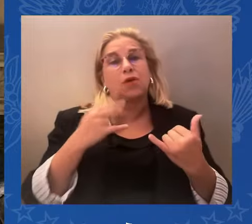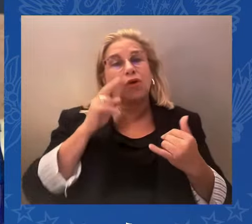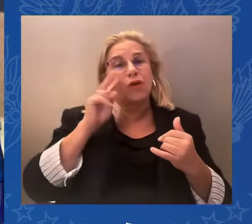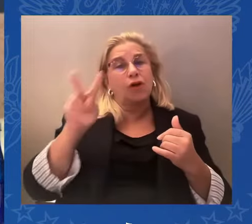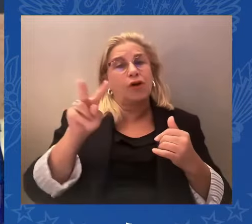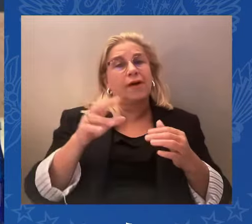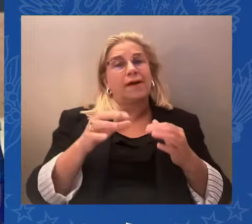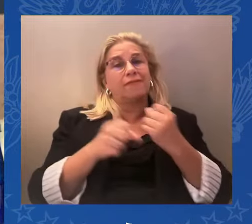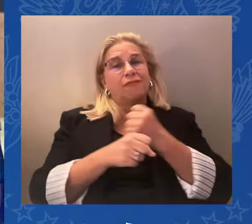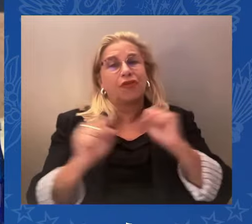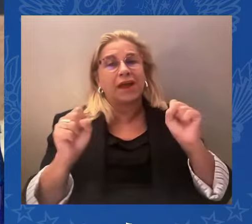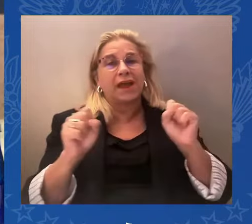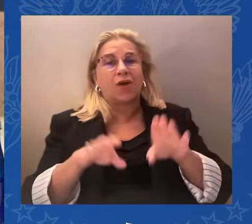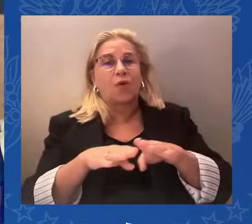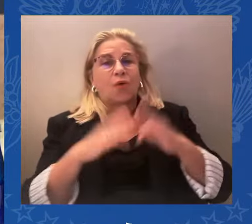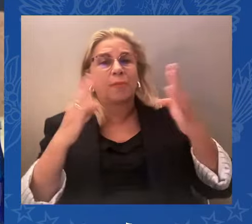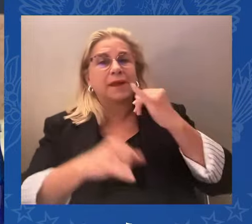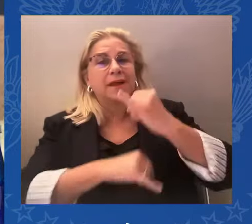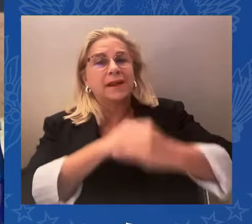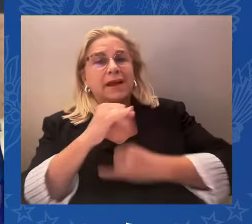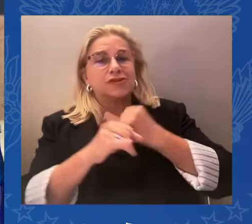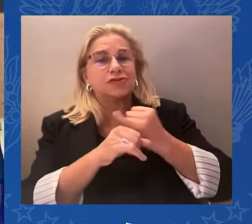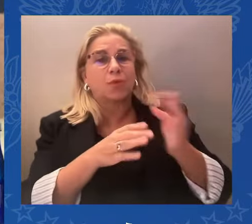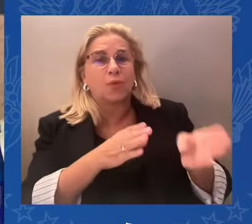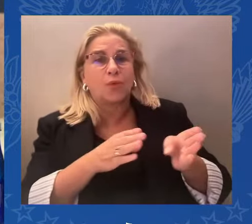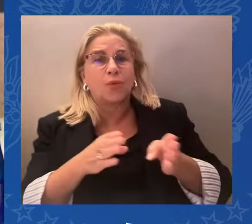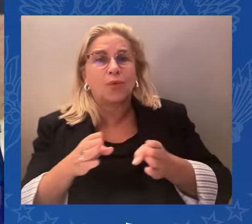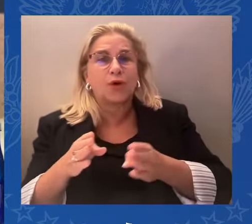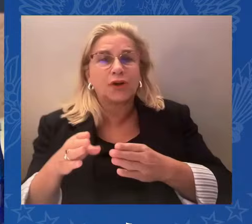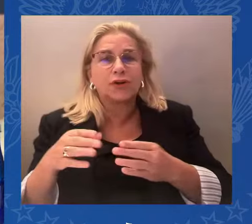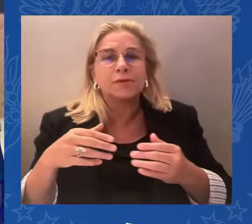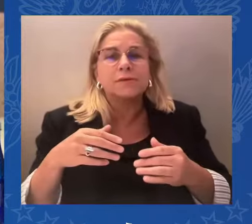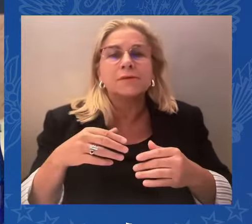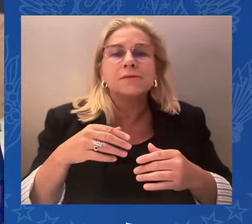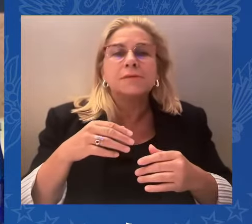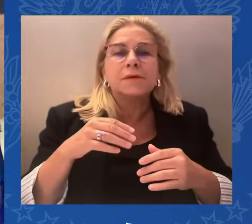Under this backdrop, it is ever more important for us,